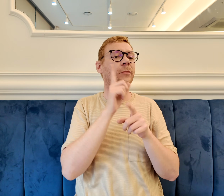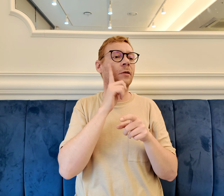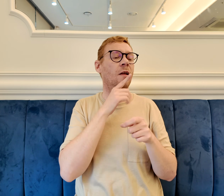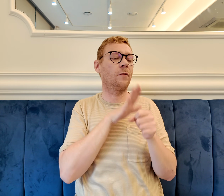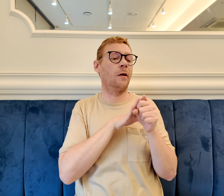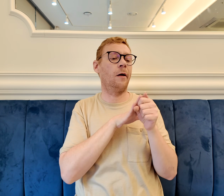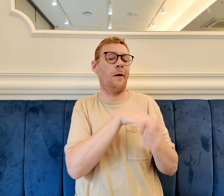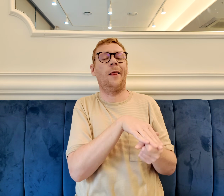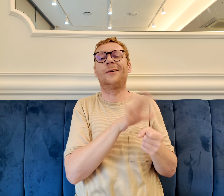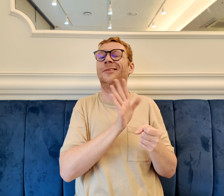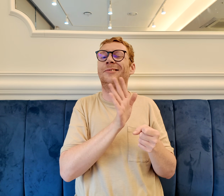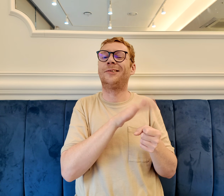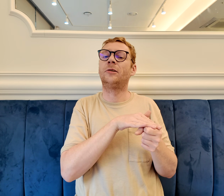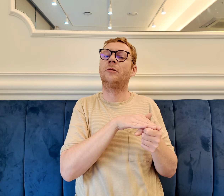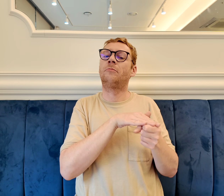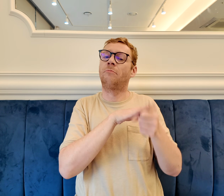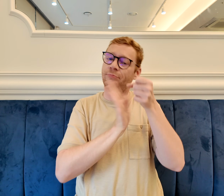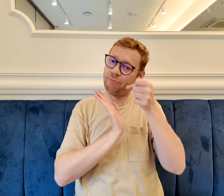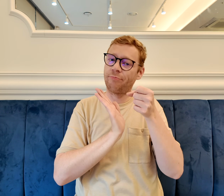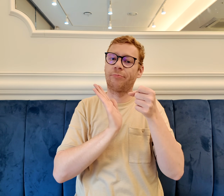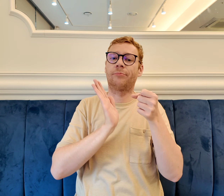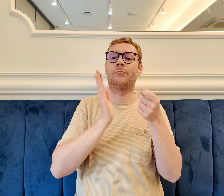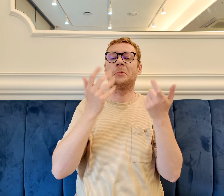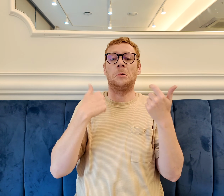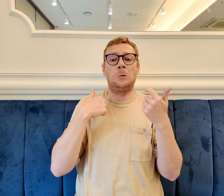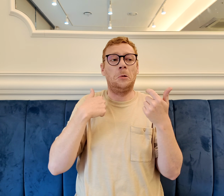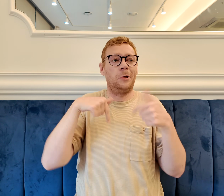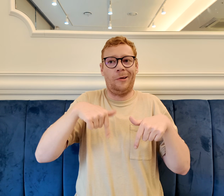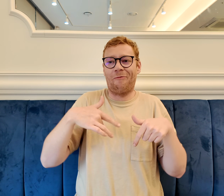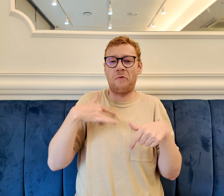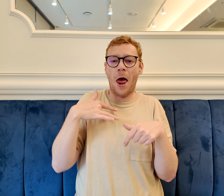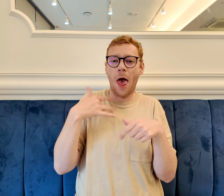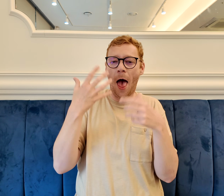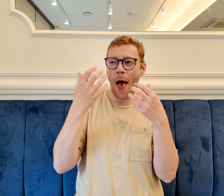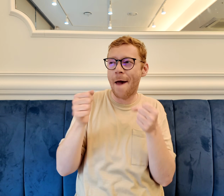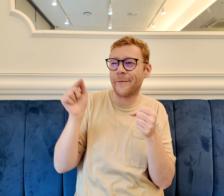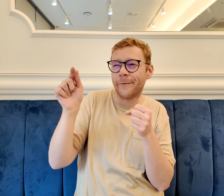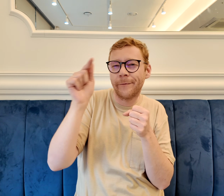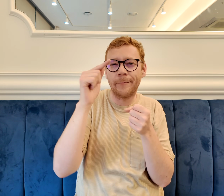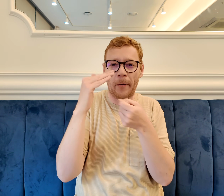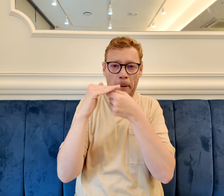considers them superior to the deaf. So how can we overcome this oppression? While traveling in Korea,